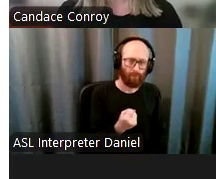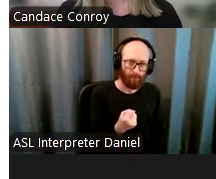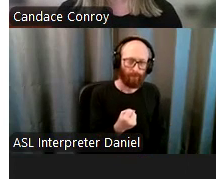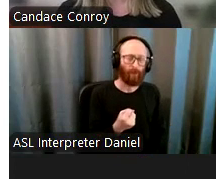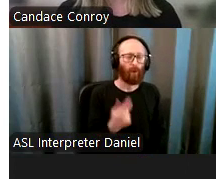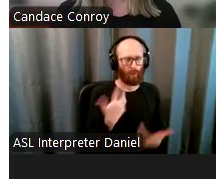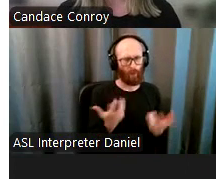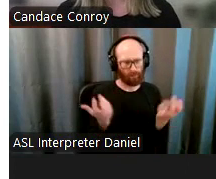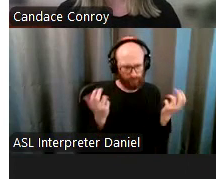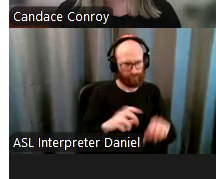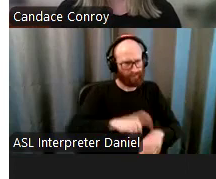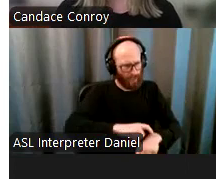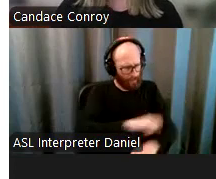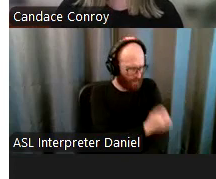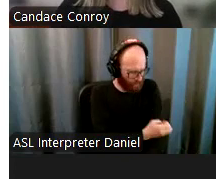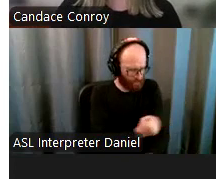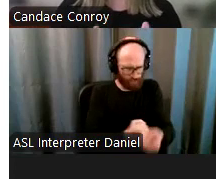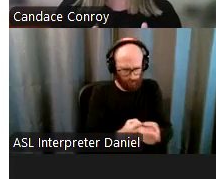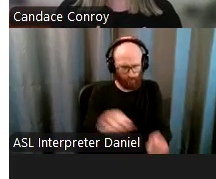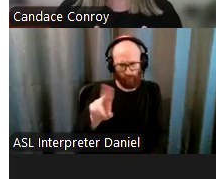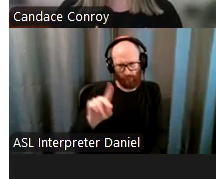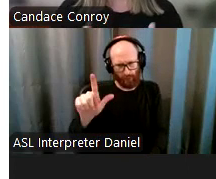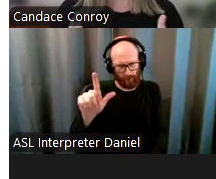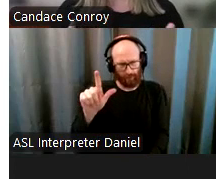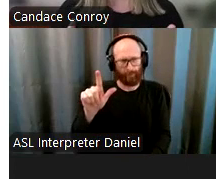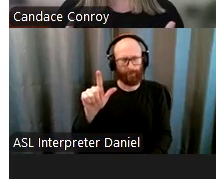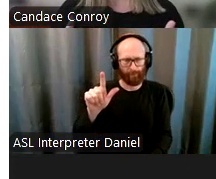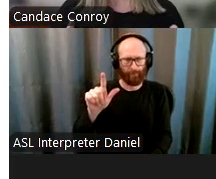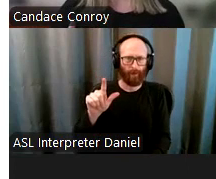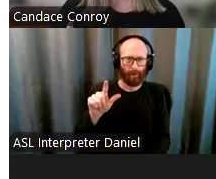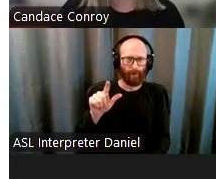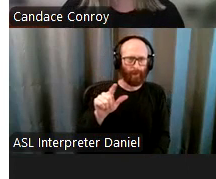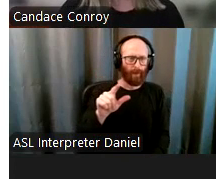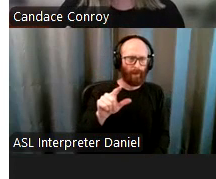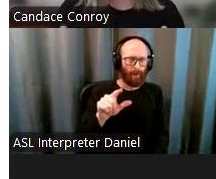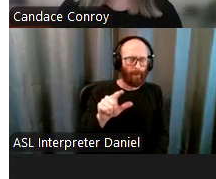Universal Design for Learning - we decided that it was important to make sure that